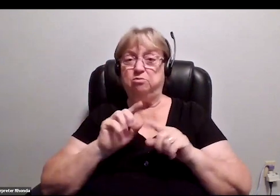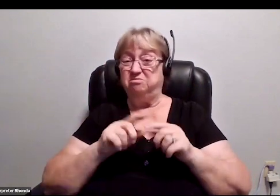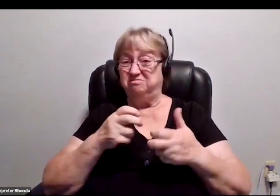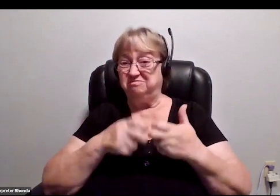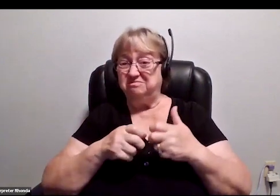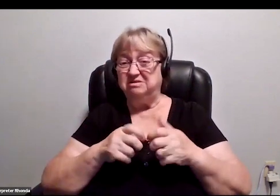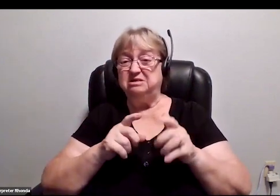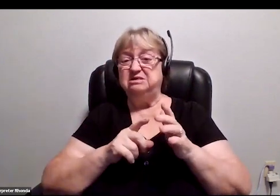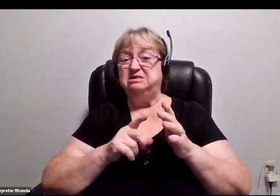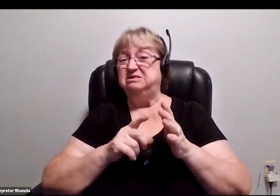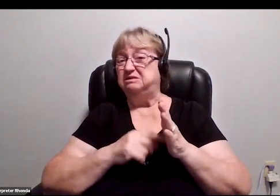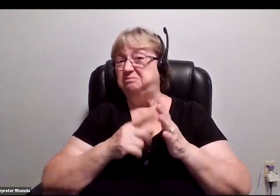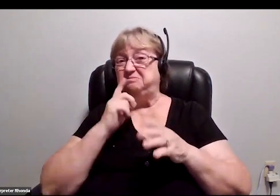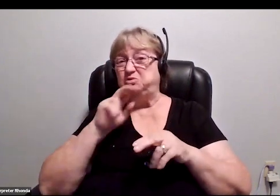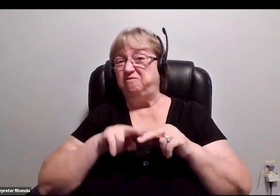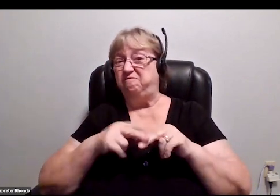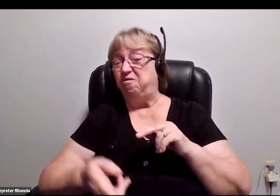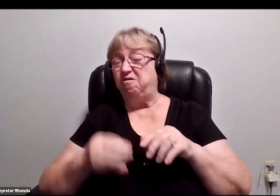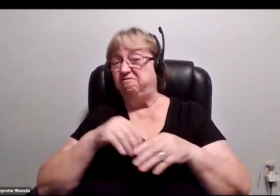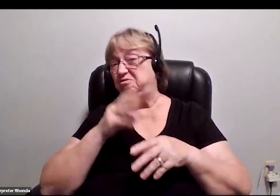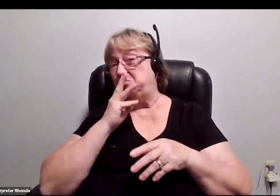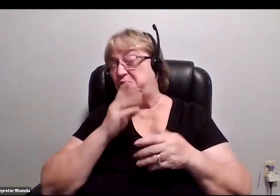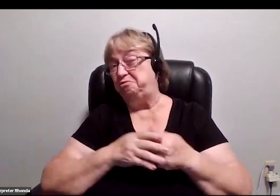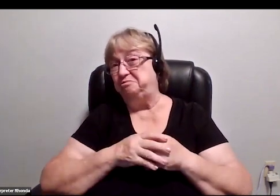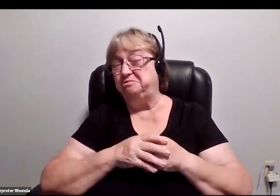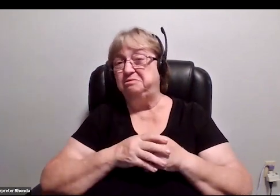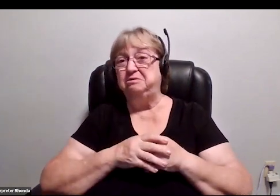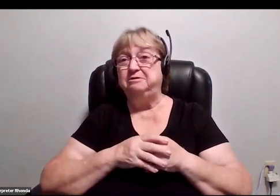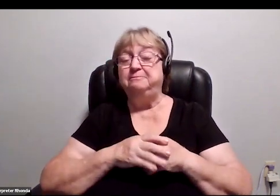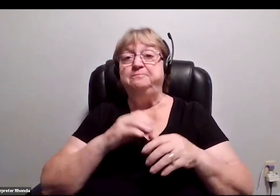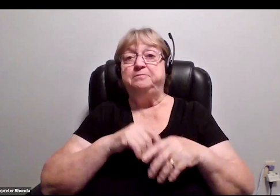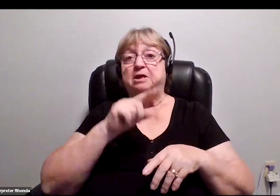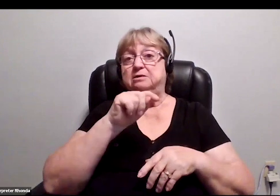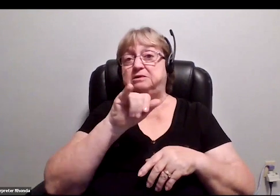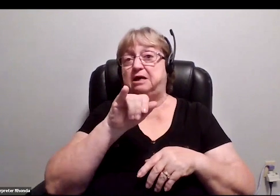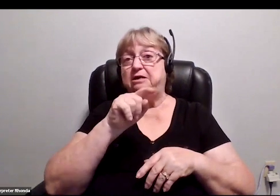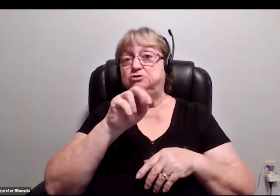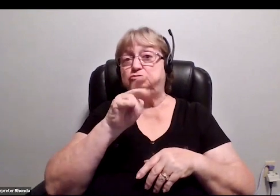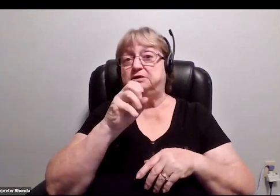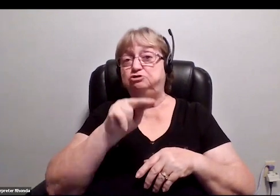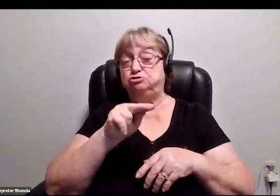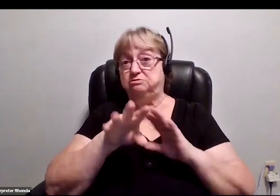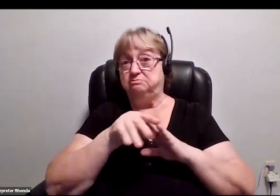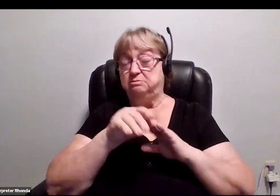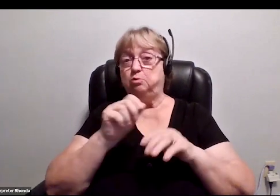fall off in water. In our titration video, we used the Vernier drop counter